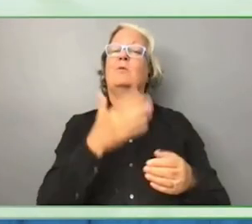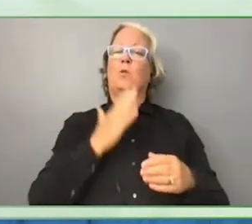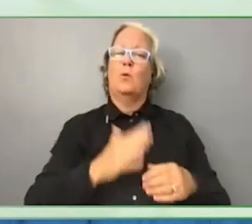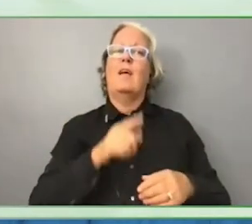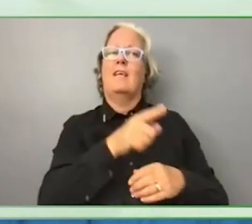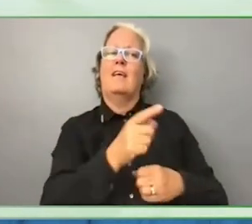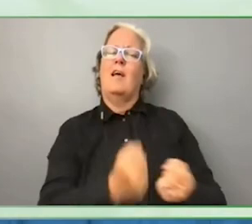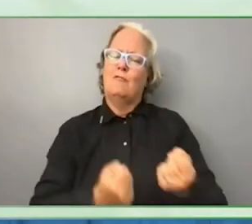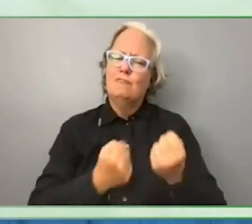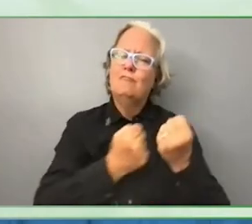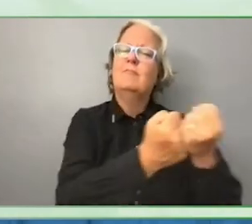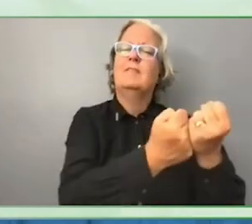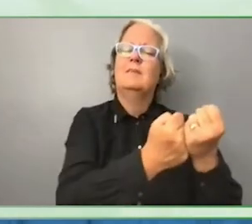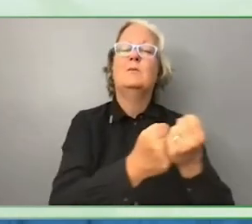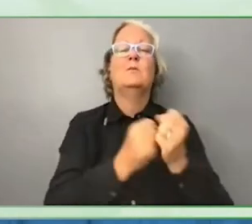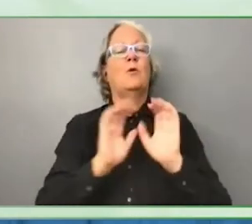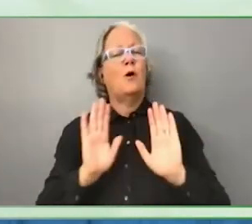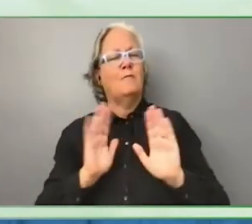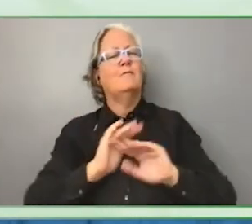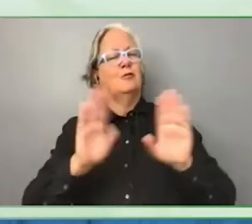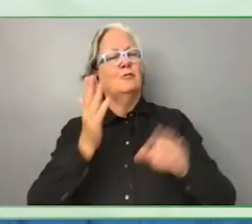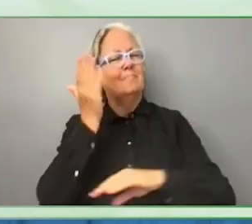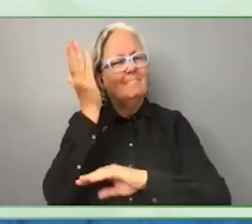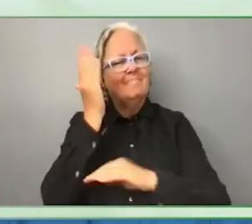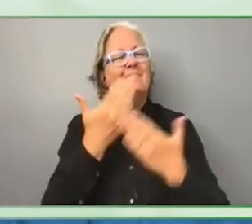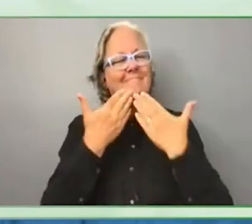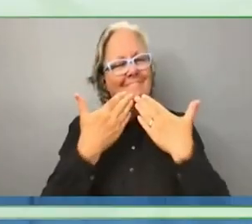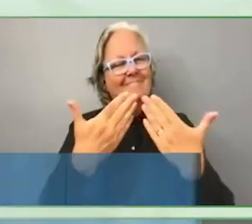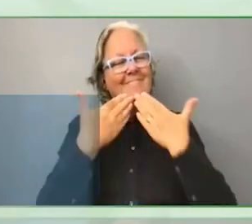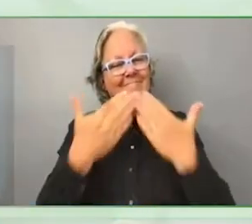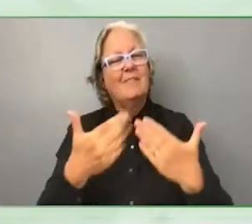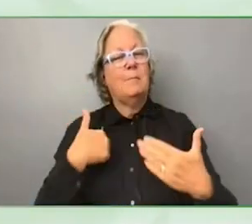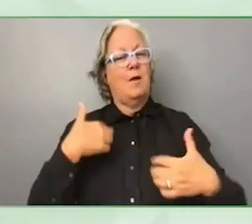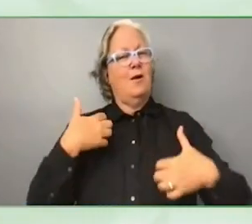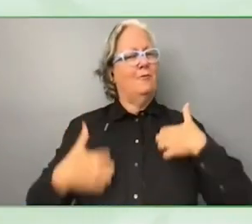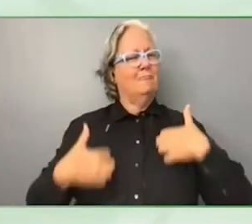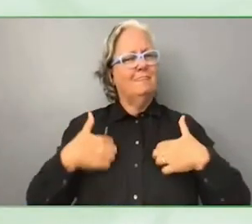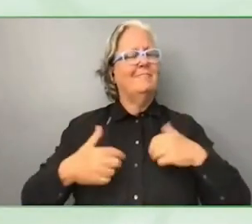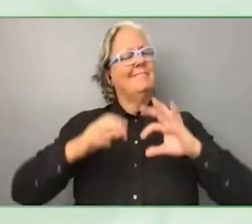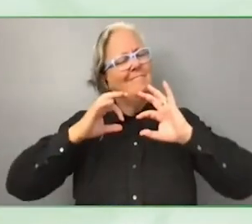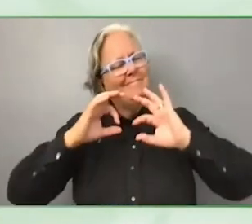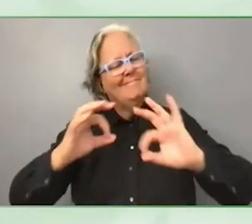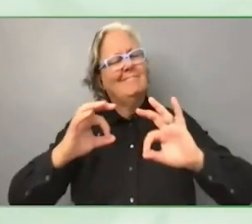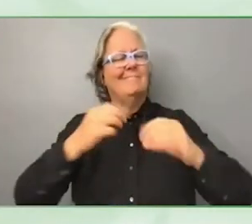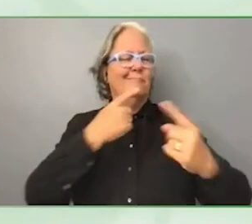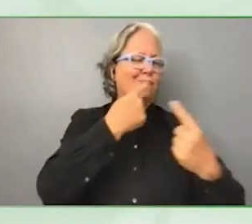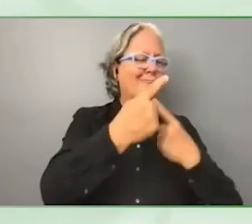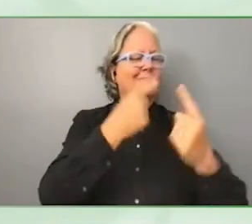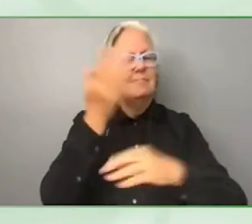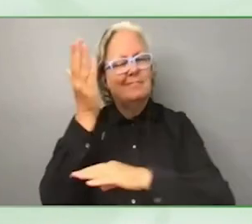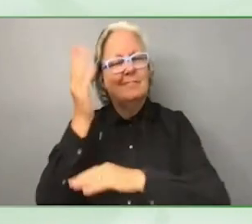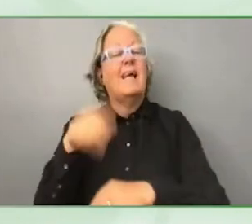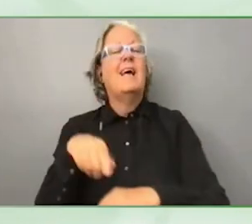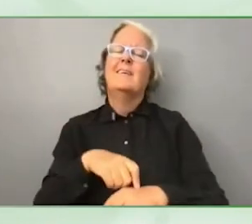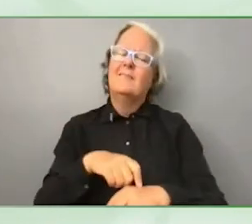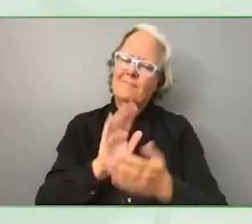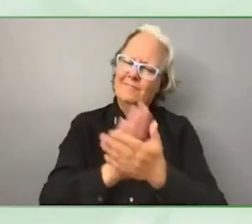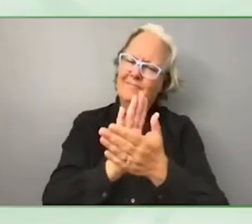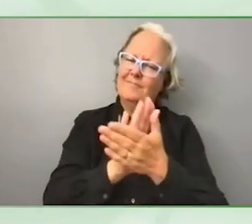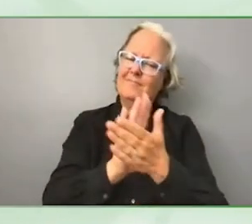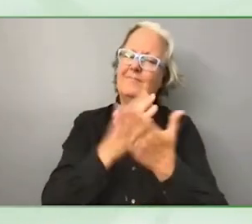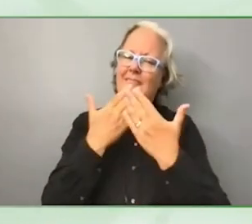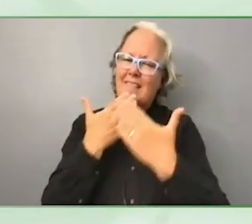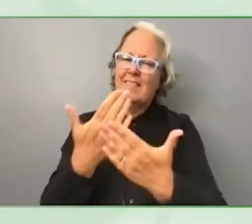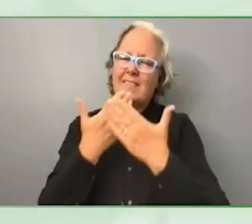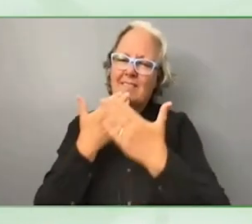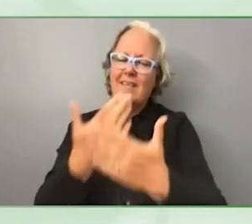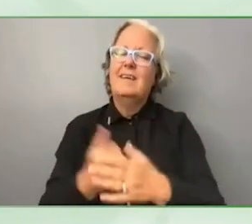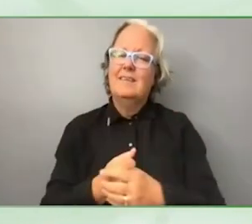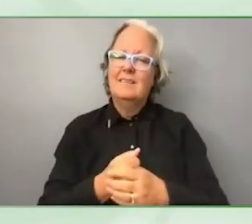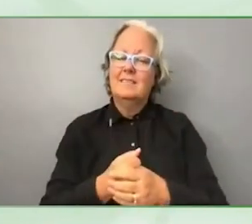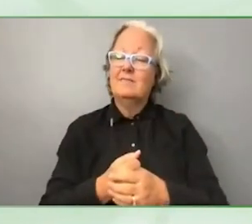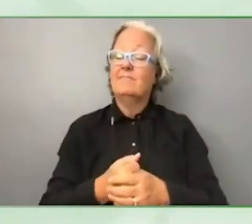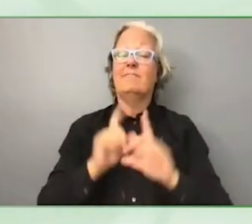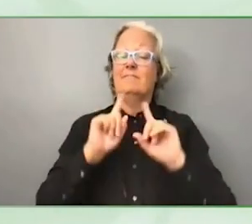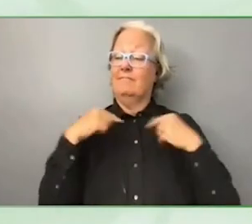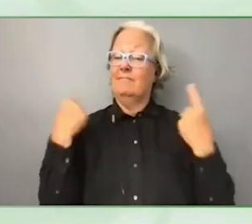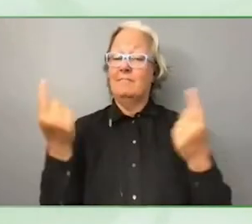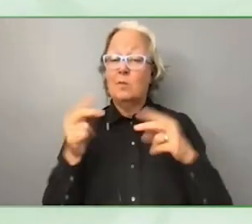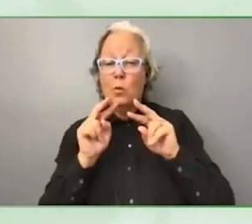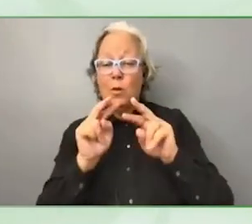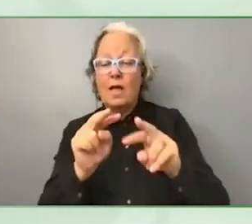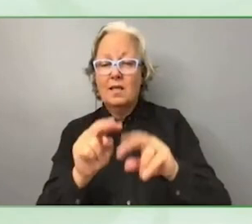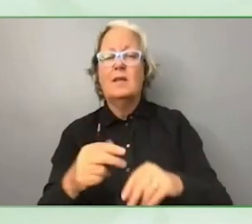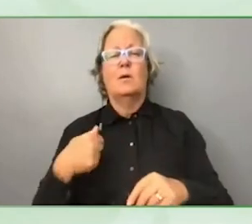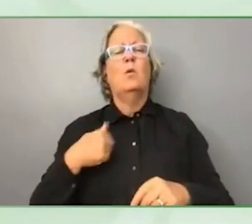Thank you very much and we all appreciate disruption on the panel.